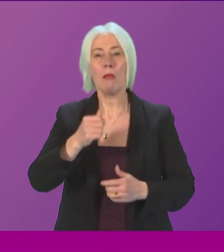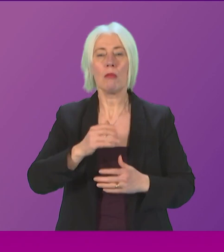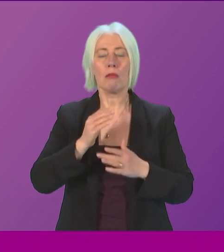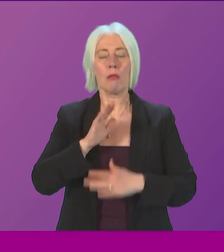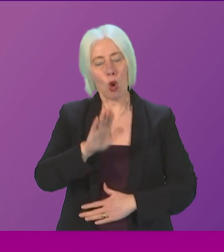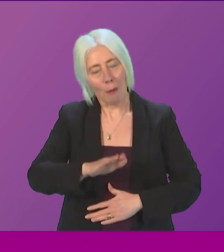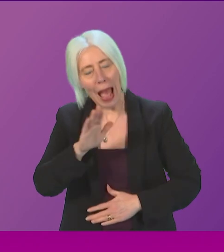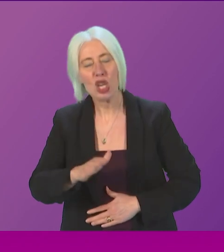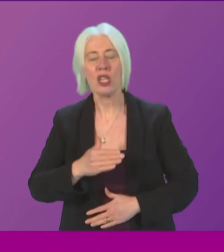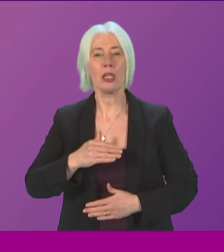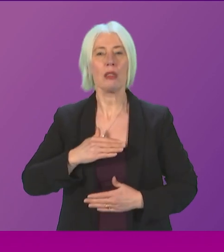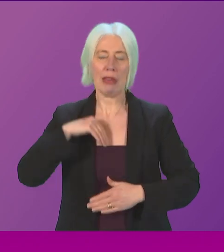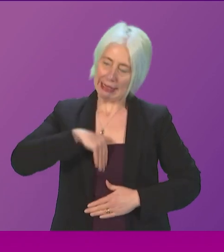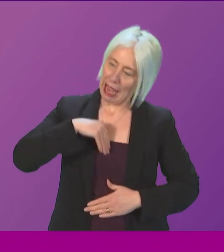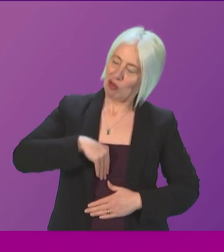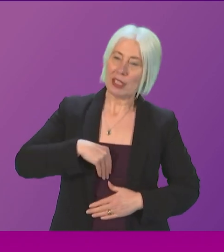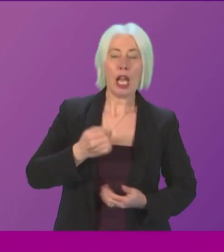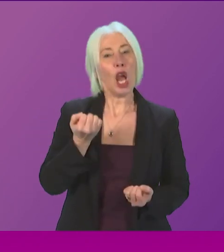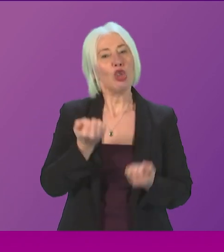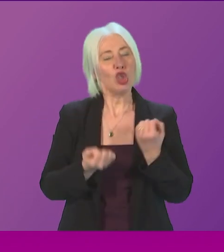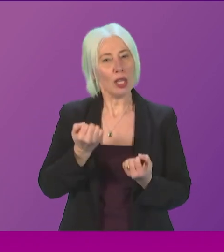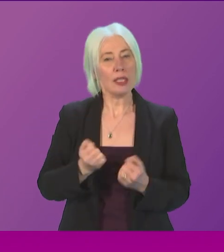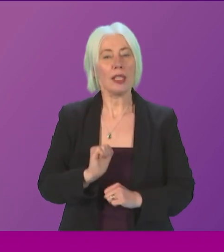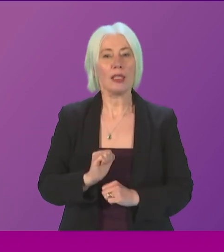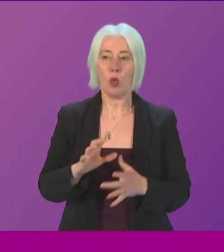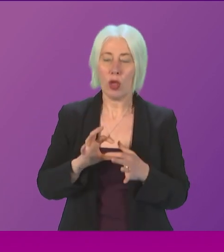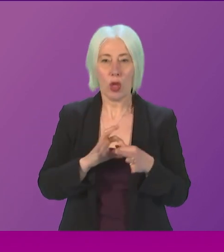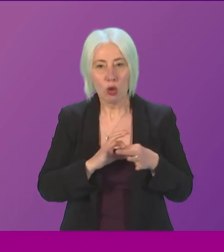justice and with the values of unity, compassion and community for our country.